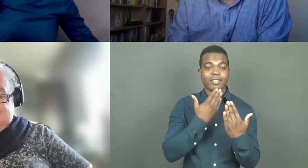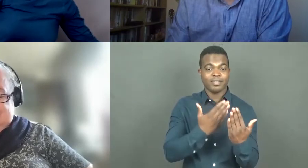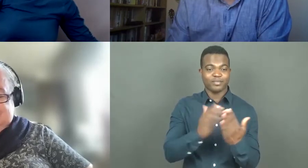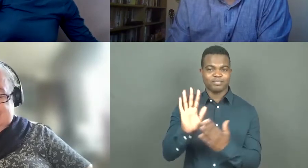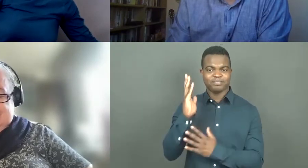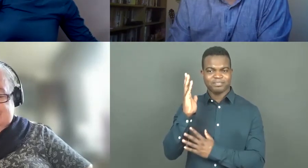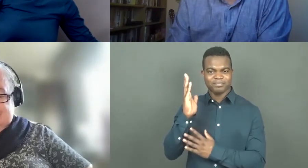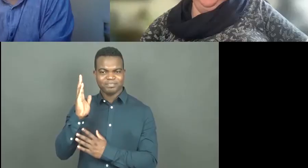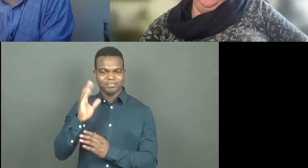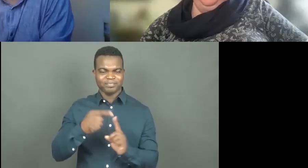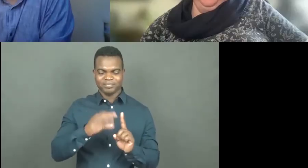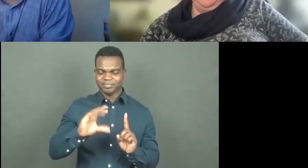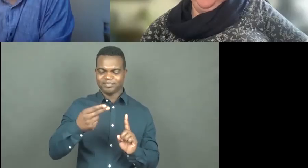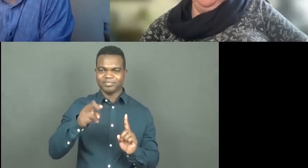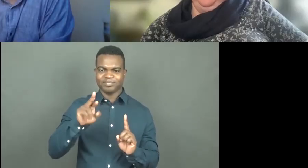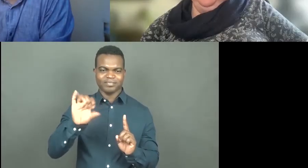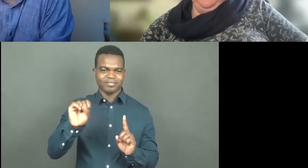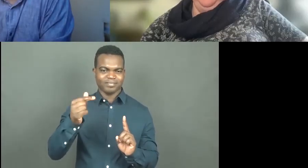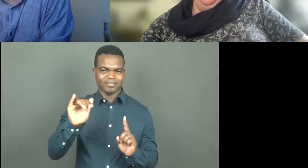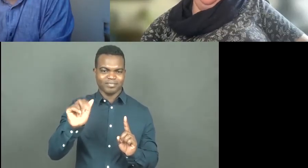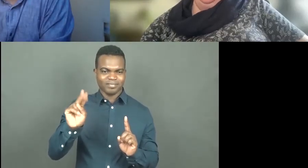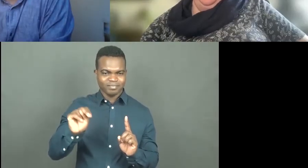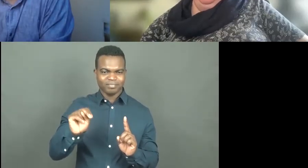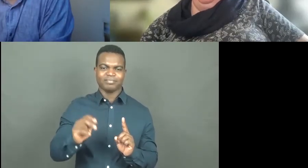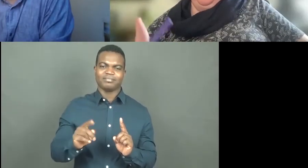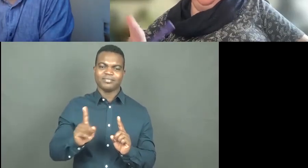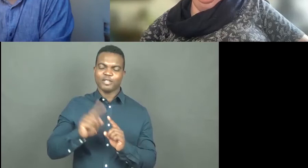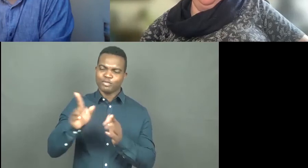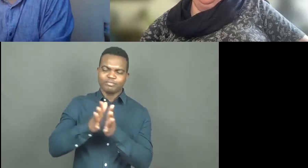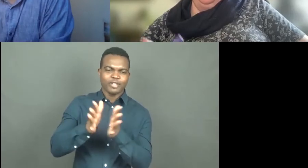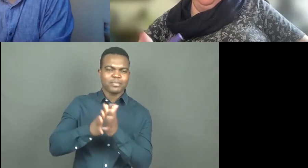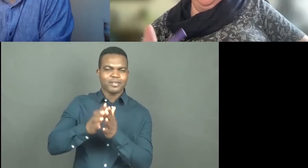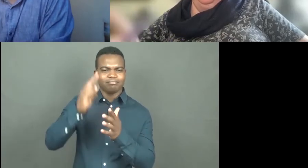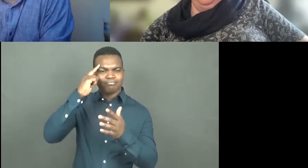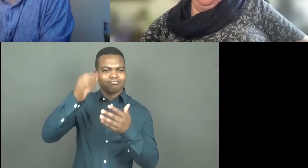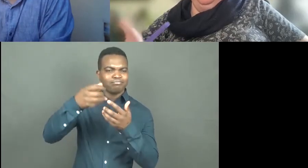of disability data collection and analysis. And I realise there's questions coming in. Don't worry,